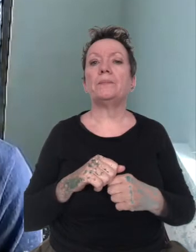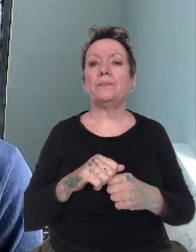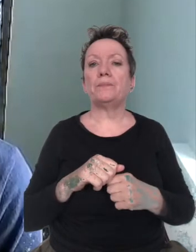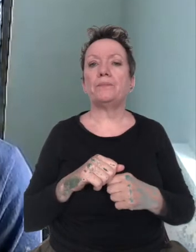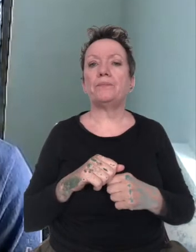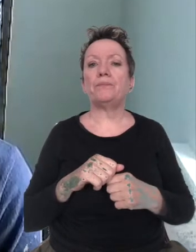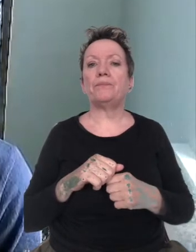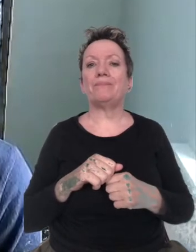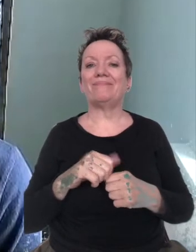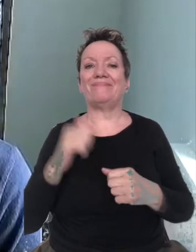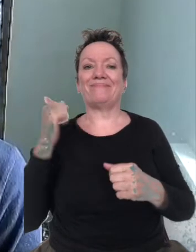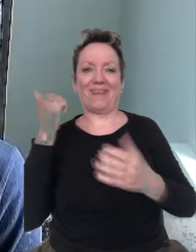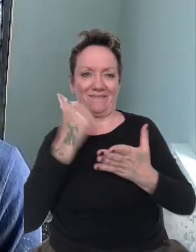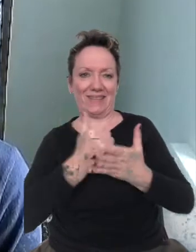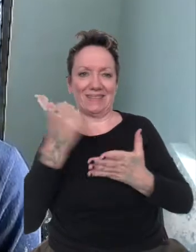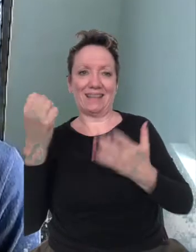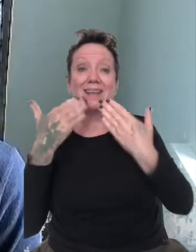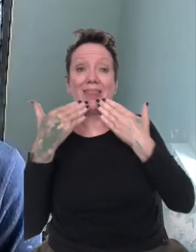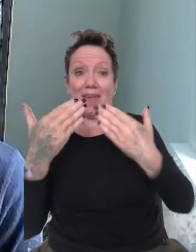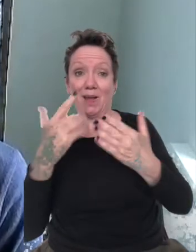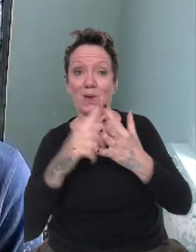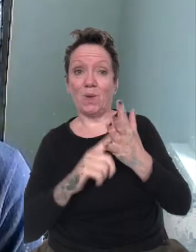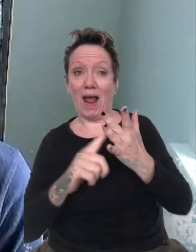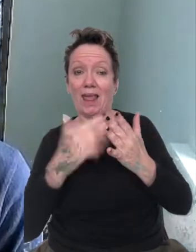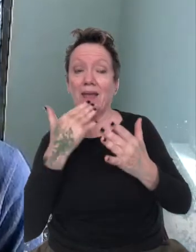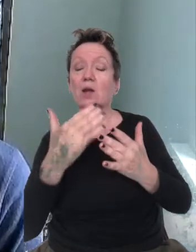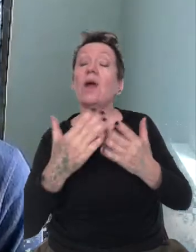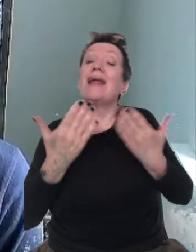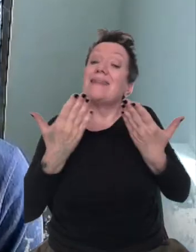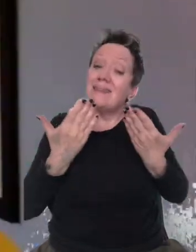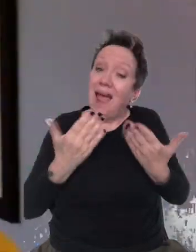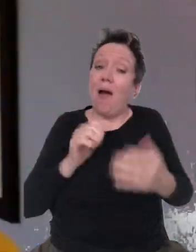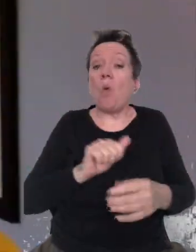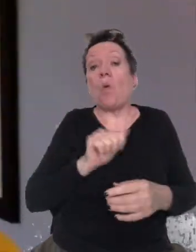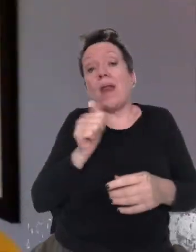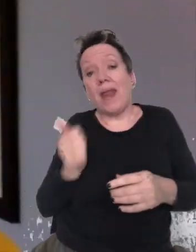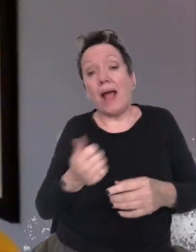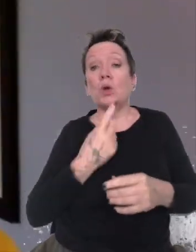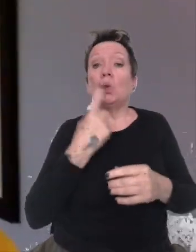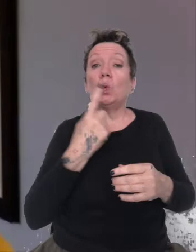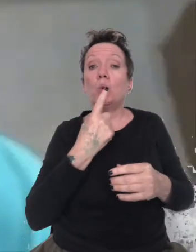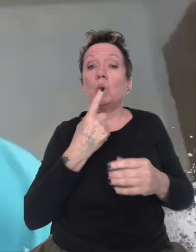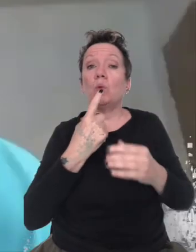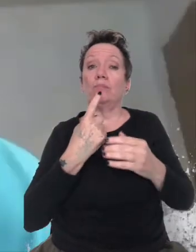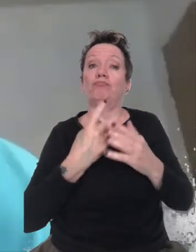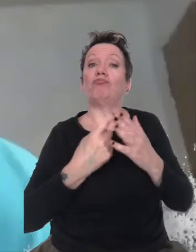Brilliant. Thank you so much, Ellie. And now we're going to go over to Rob to introduce himself.